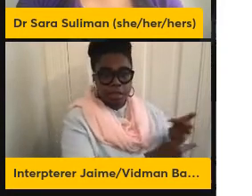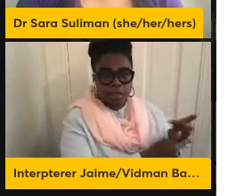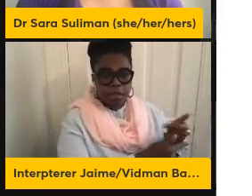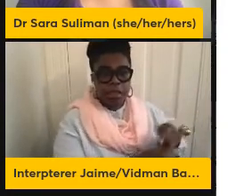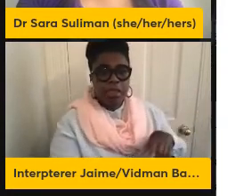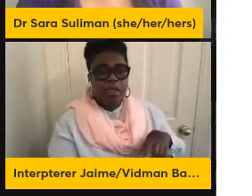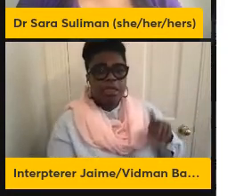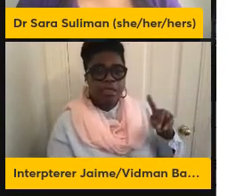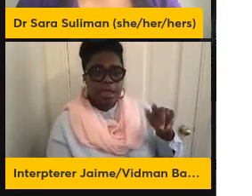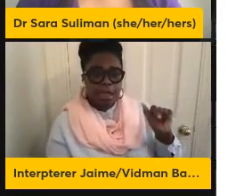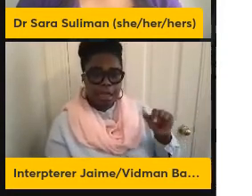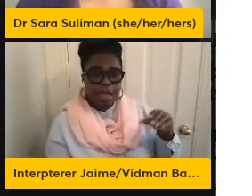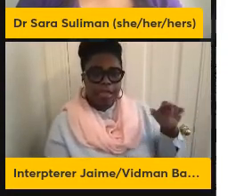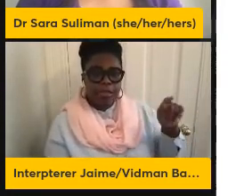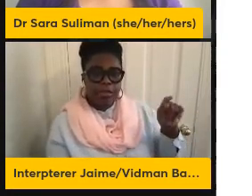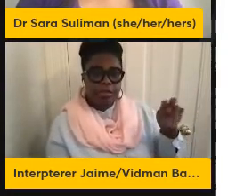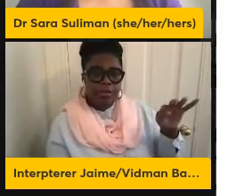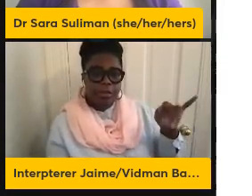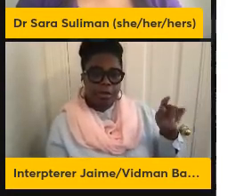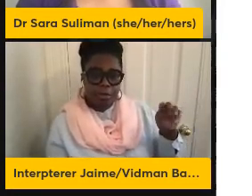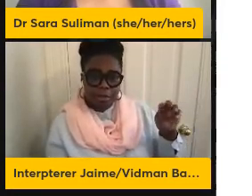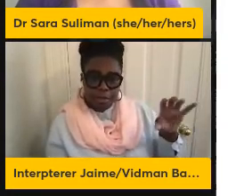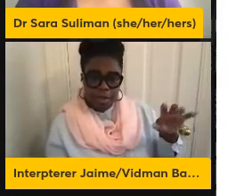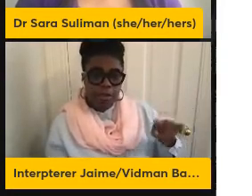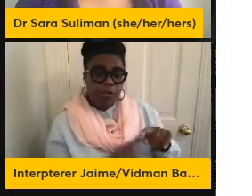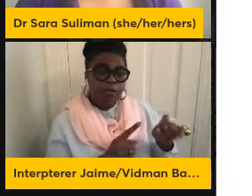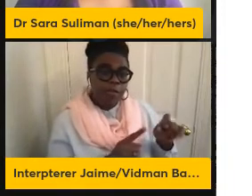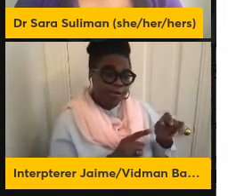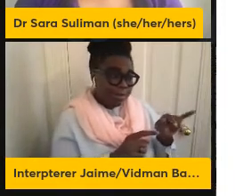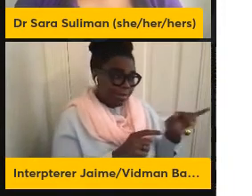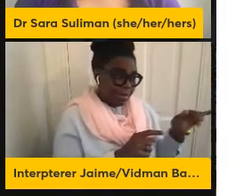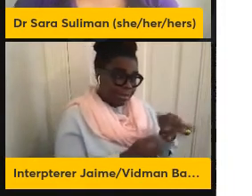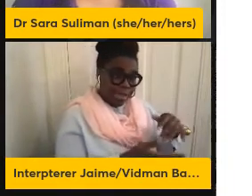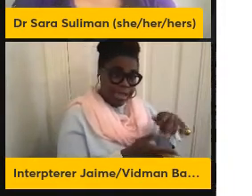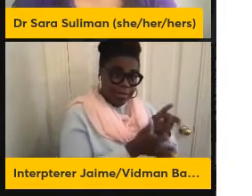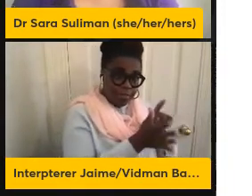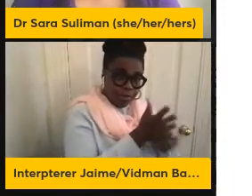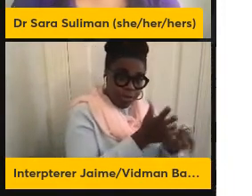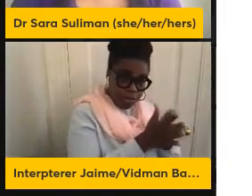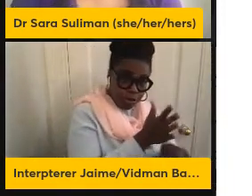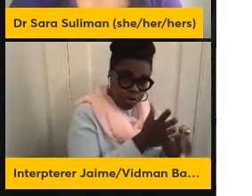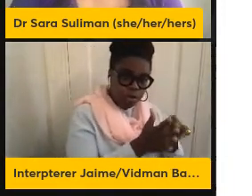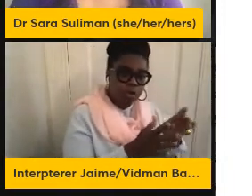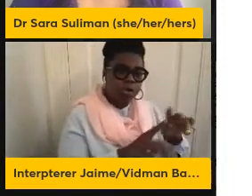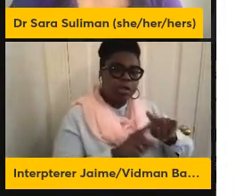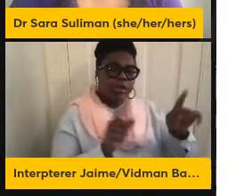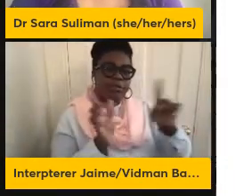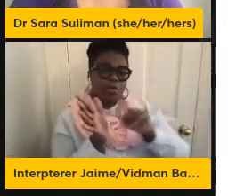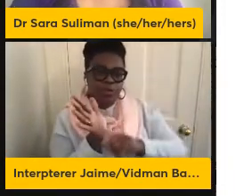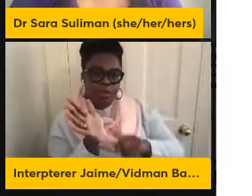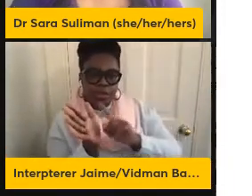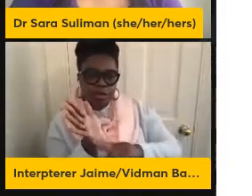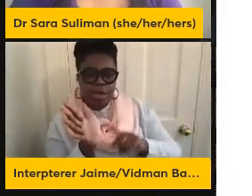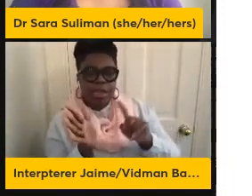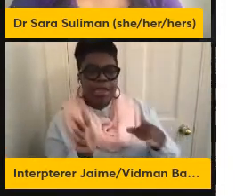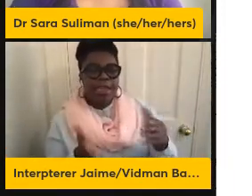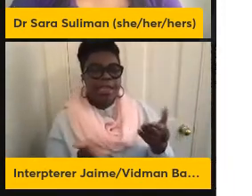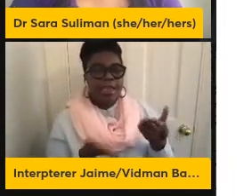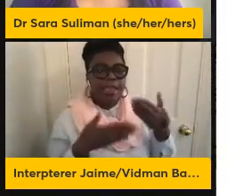and transcriptomics, either from the same study or from different studies can provide novel insights into the mechanisms